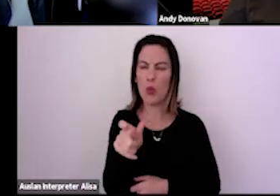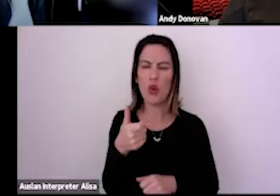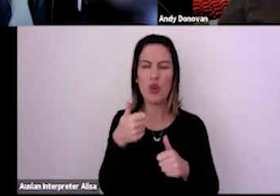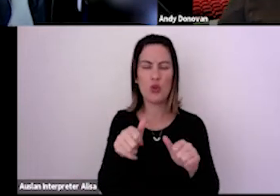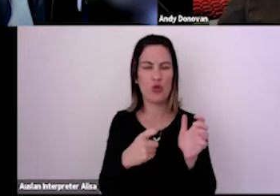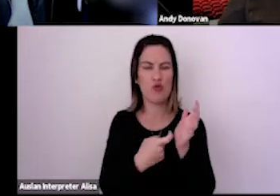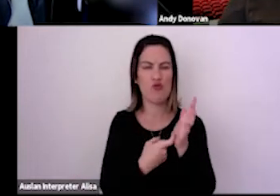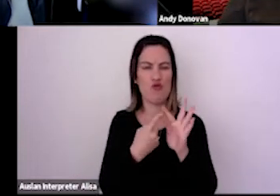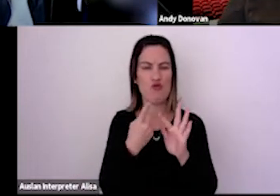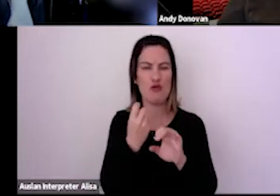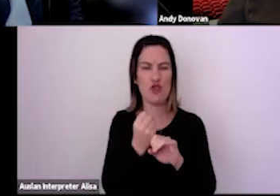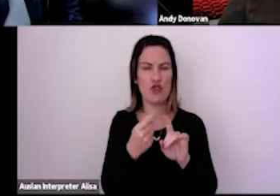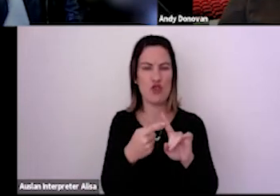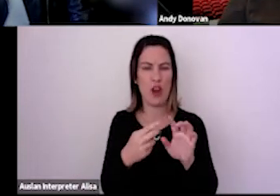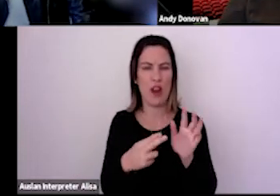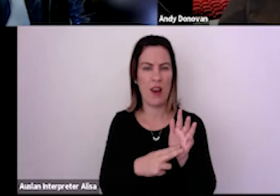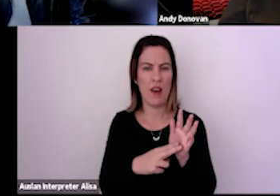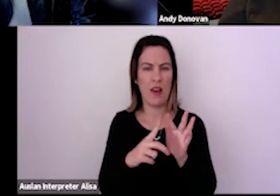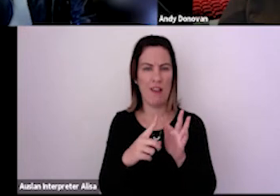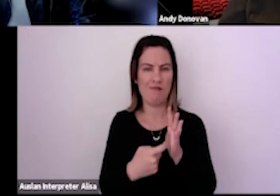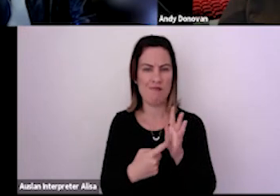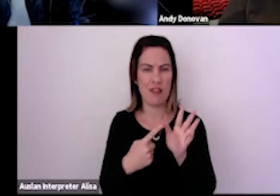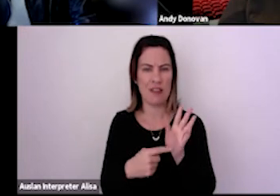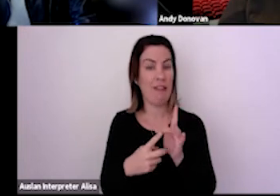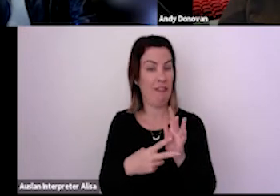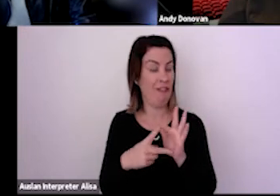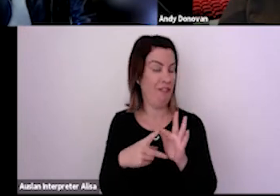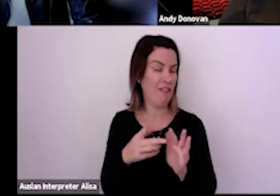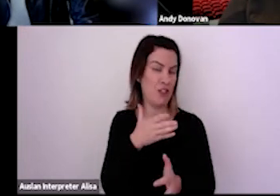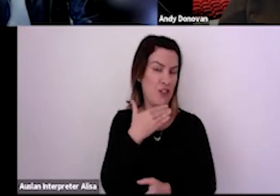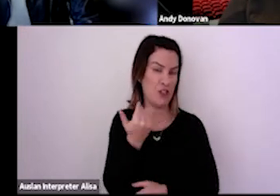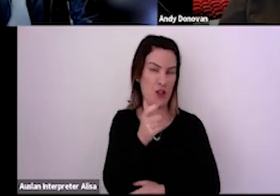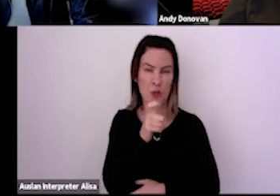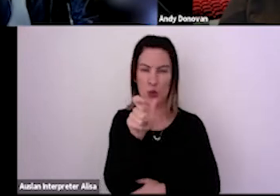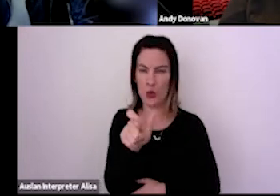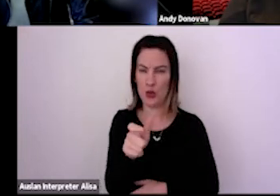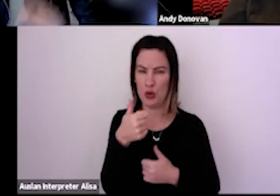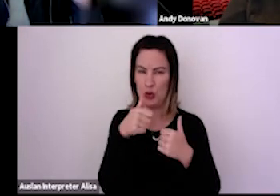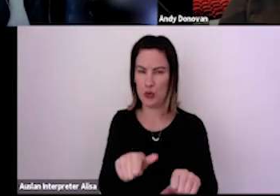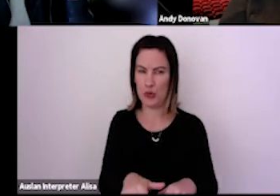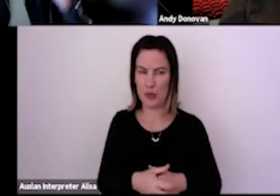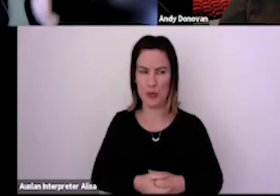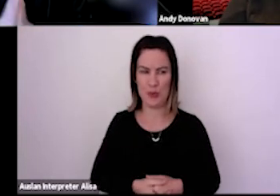is a nice way to go about it. Remodelling the way that arts and culture works. I thought I would share those again.